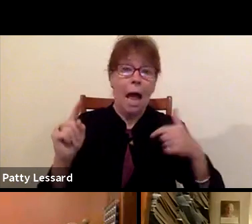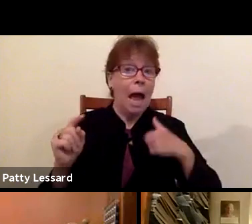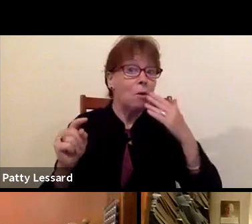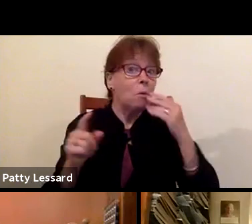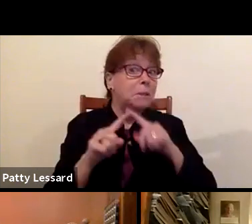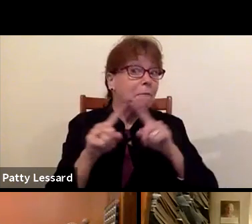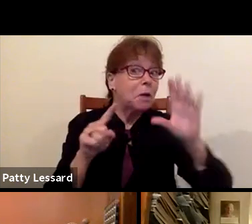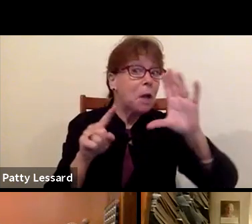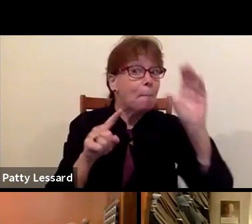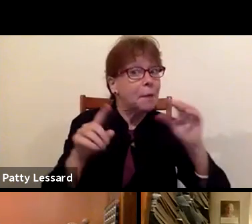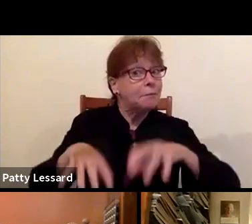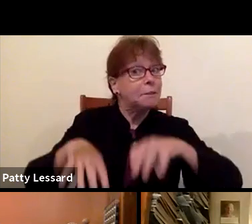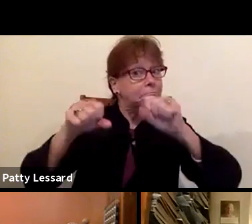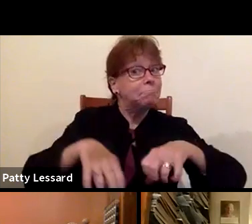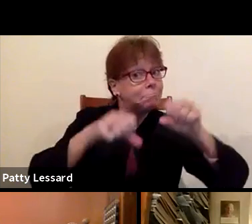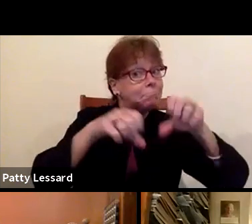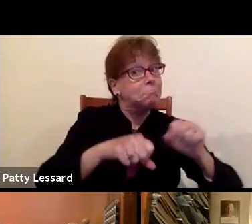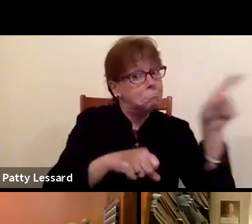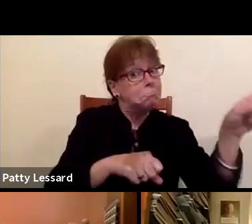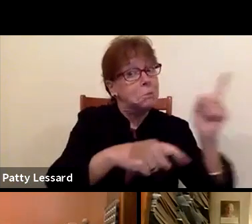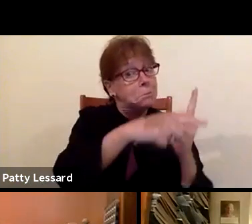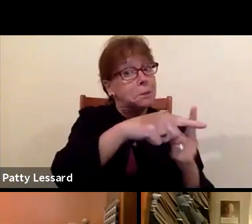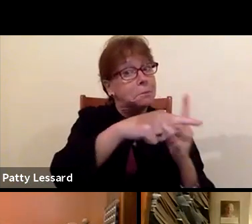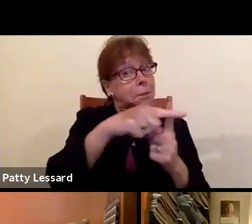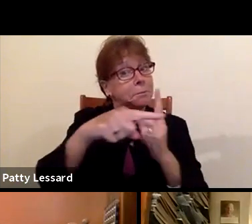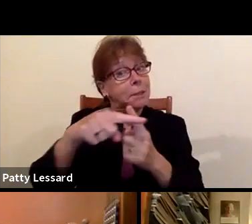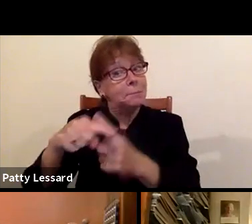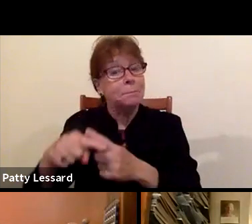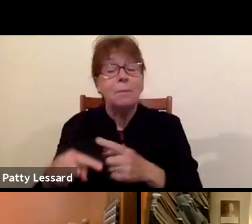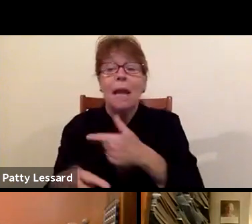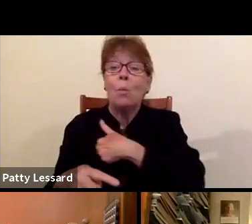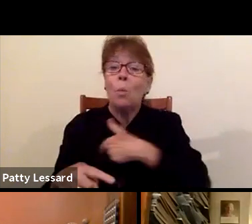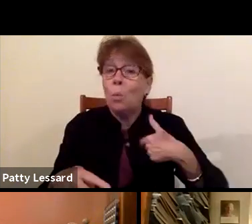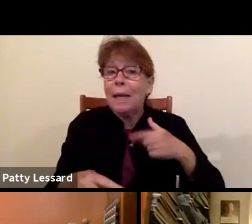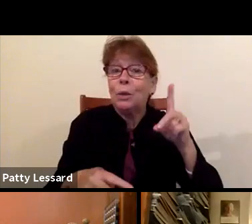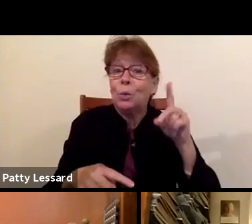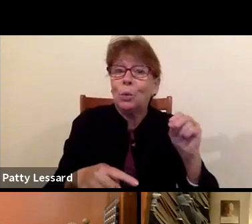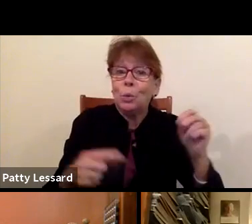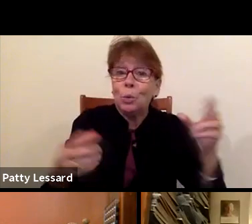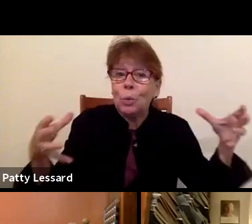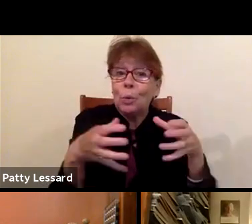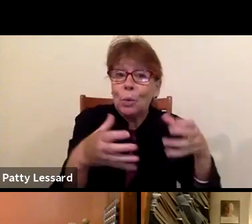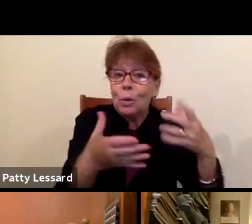Is hiring is what it is right now. I know it's not optimal, but it's definitely a starting point